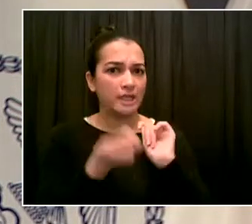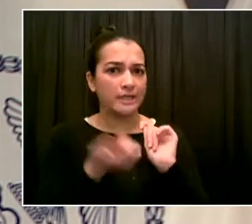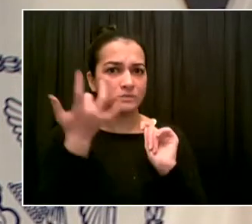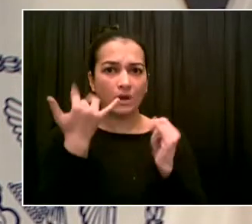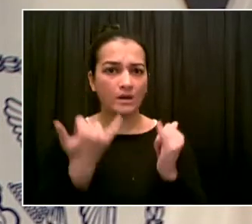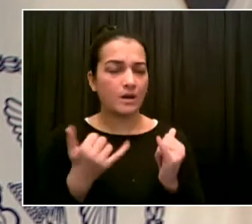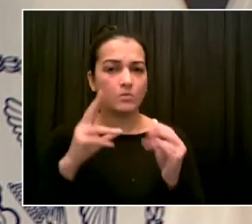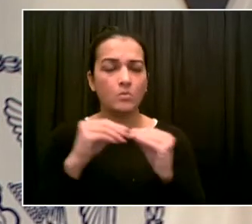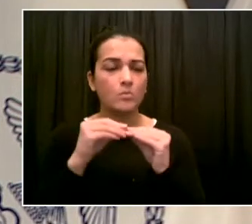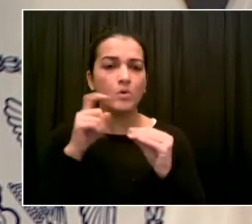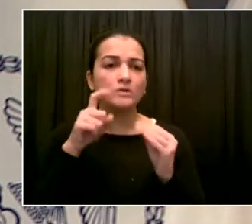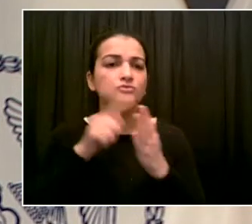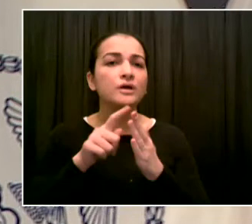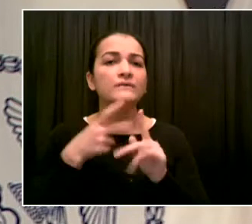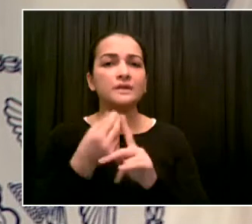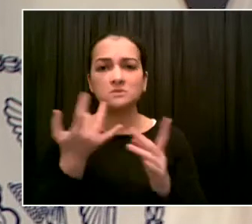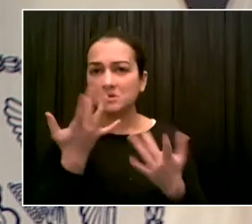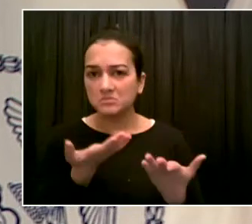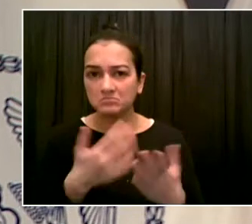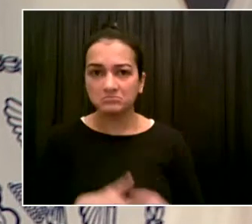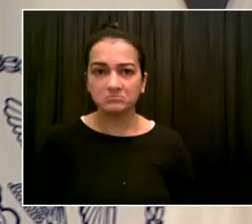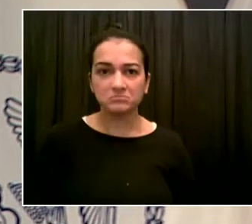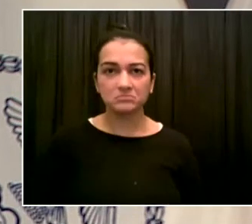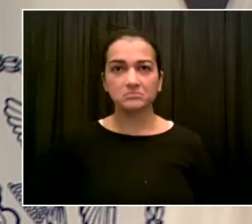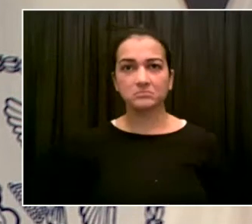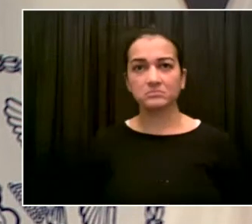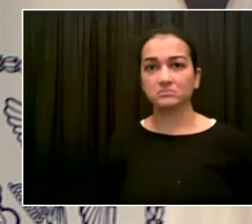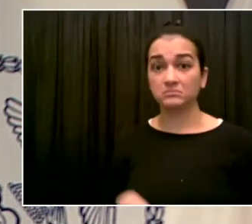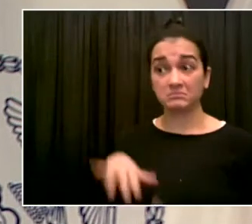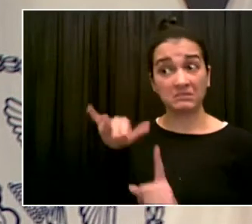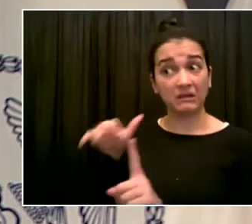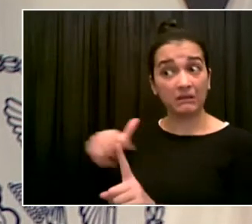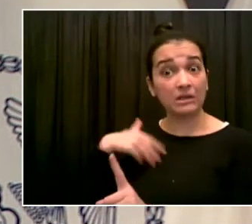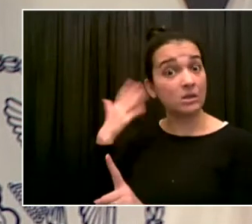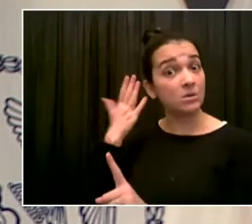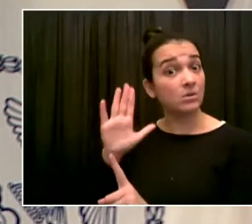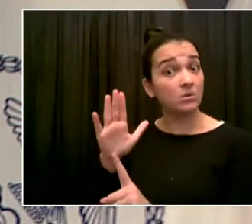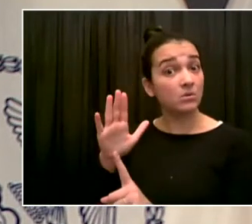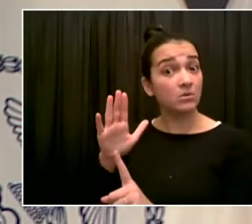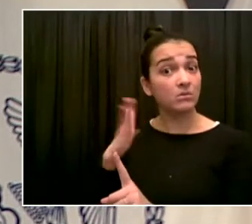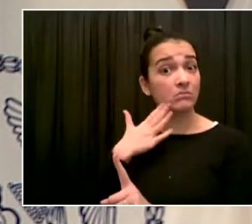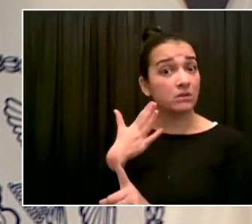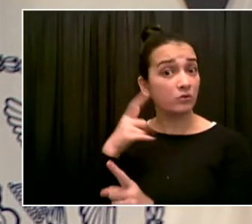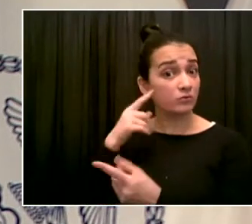THIS FOR HET RFIST TIME. I'M GOING TO EES IF THE DOCTOR